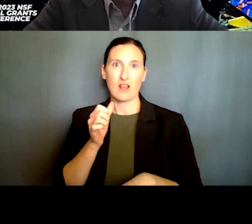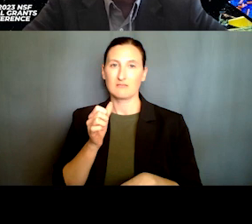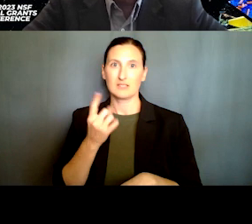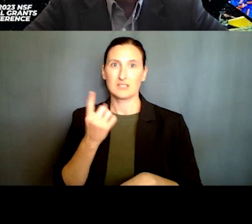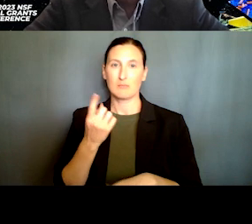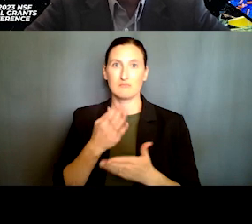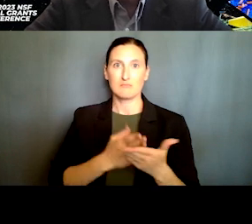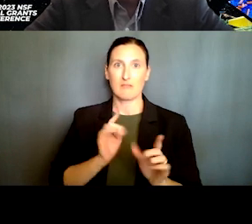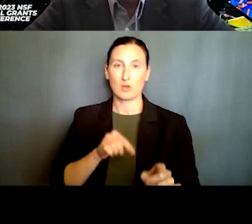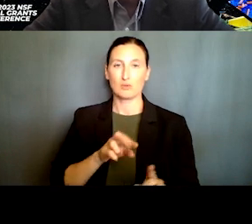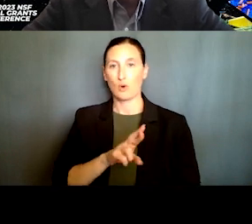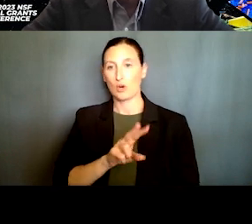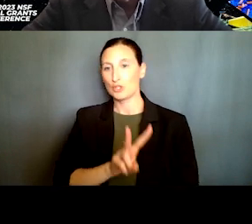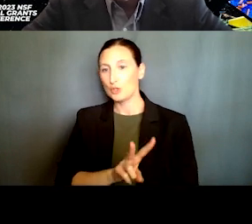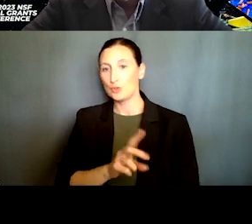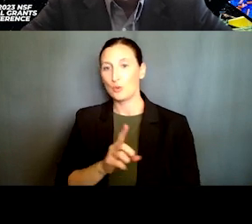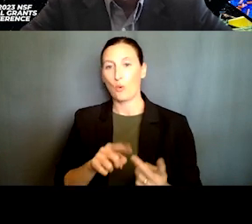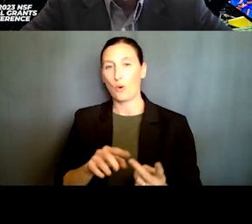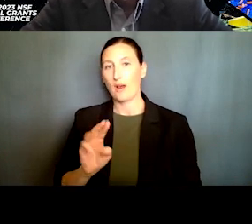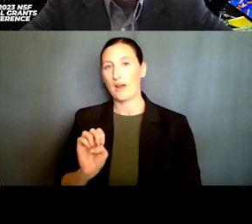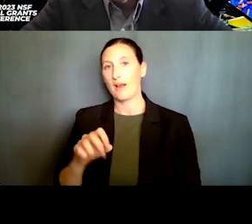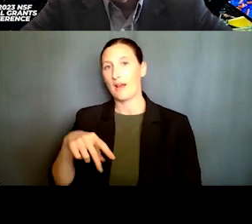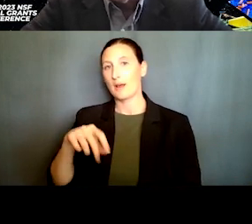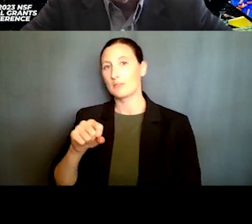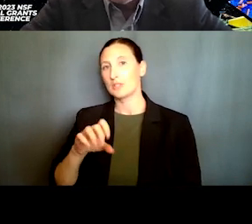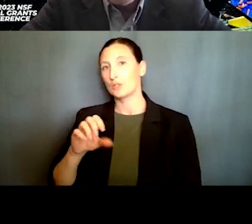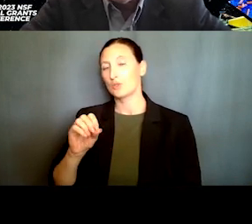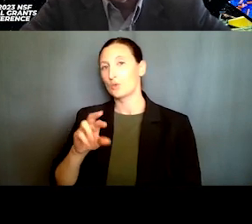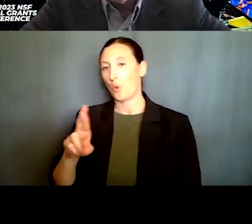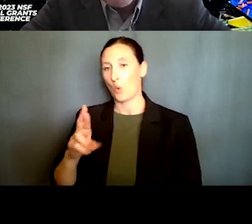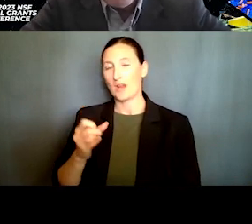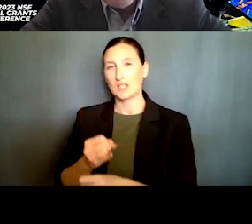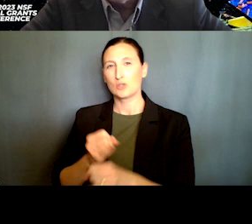some of them have gone to R2s and they've gone to EPSCoR institutions and EPSCoR jurisdictions.